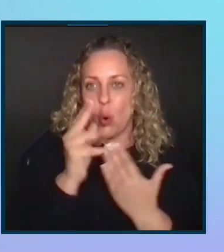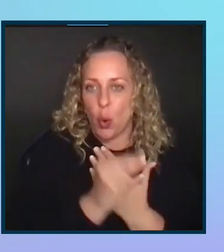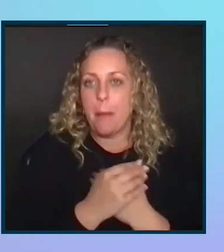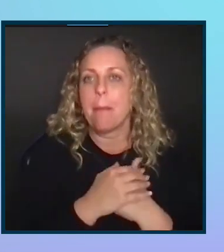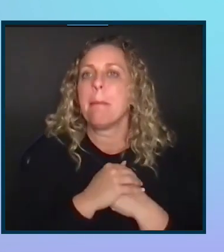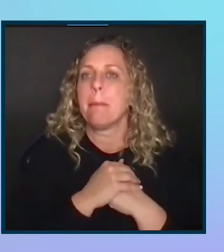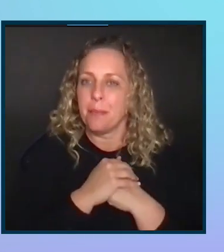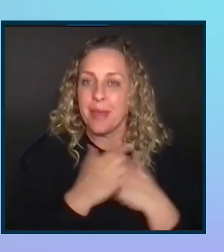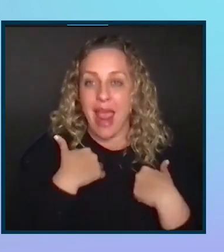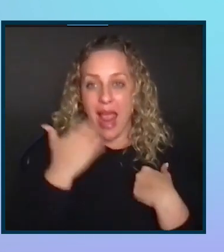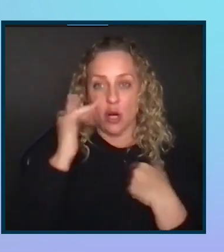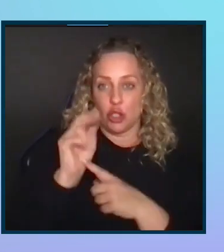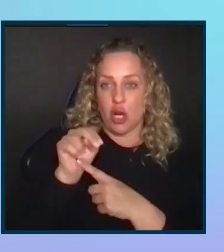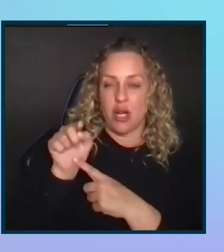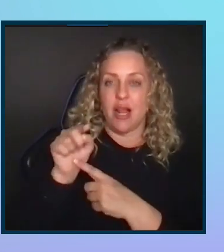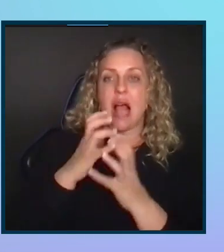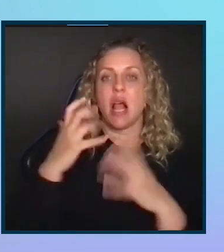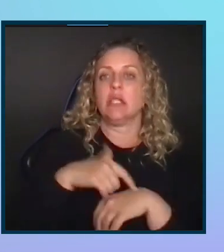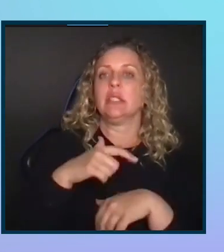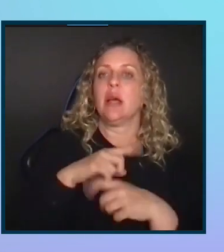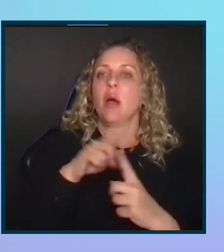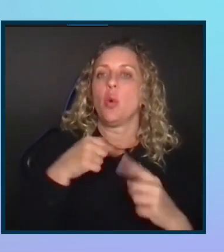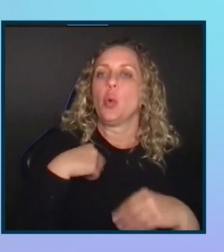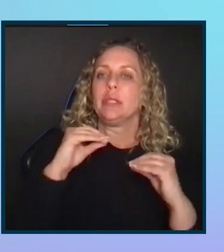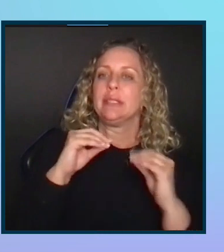I know, John, that, you know, a lot of times when we're teaching design,